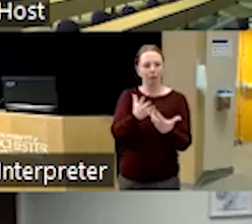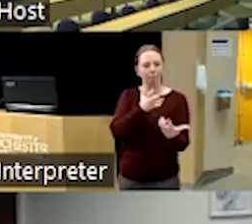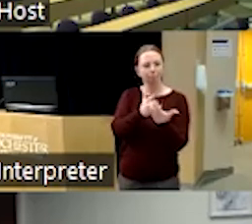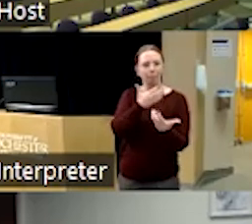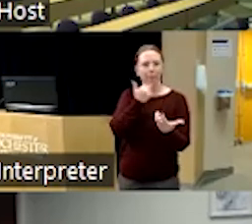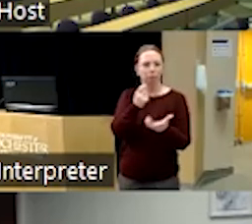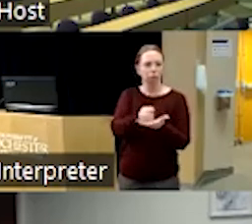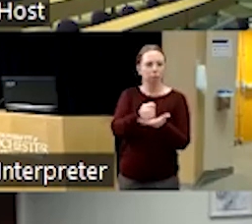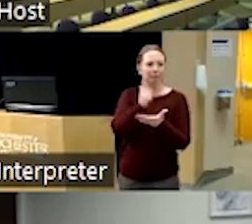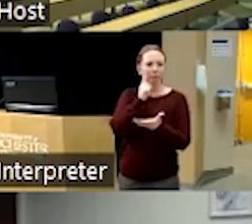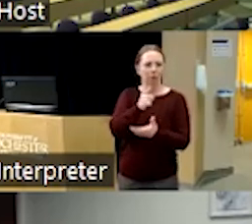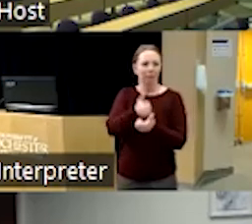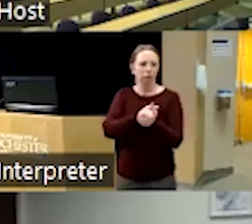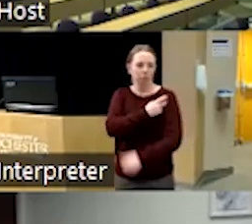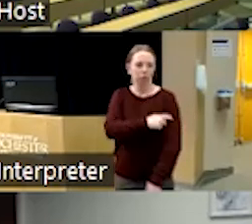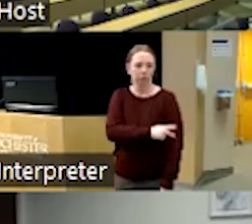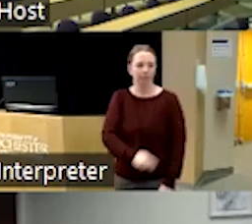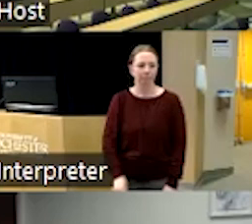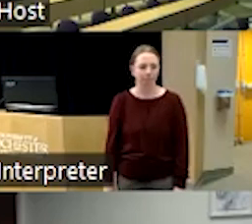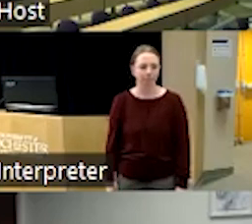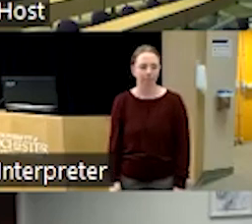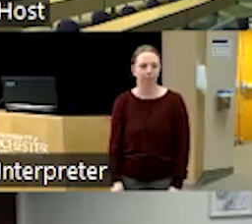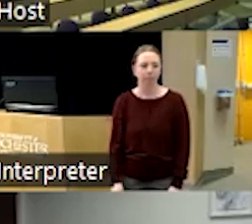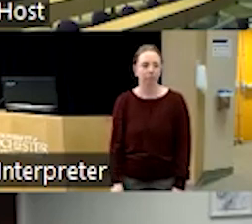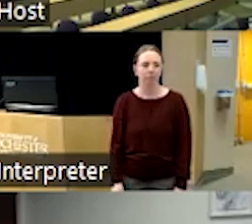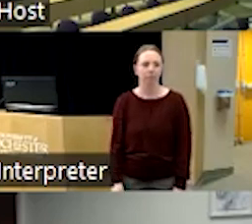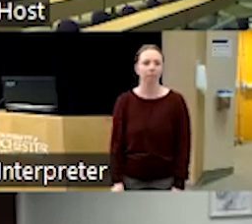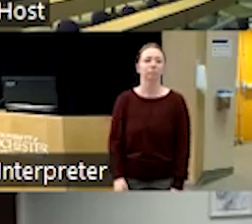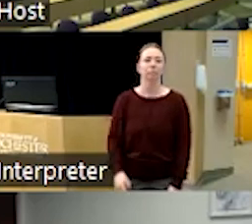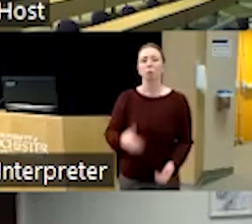um good prognostic fact factors are for example understanding of the